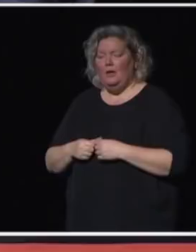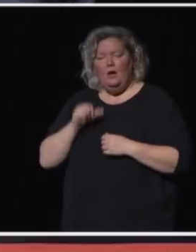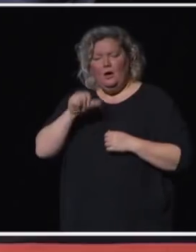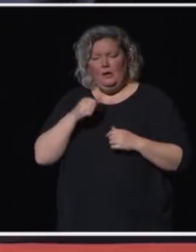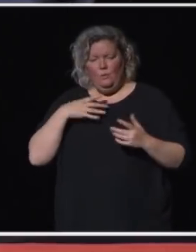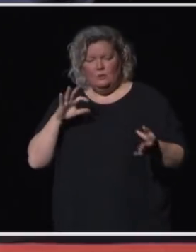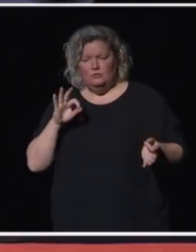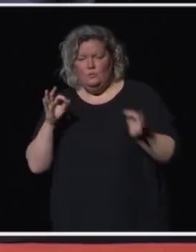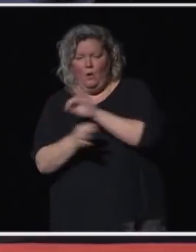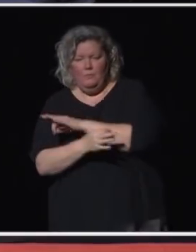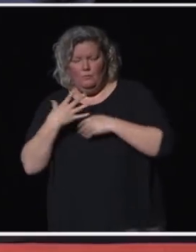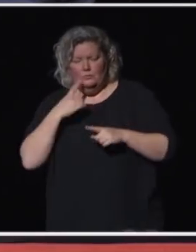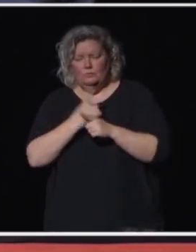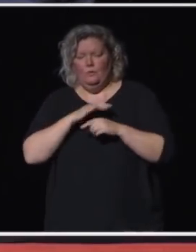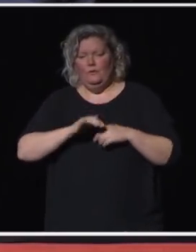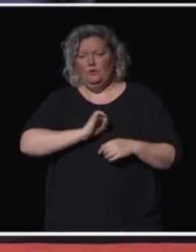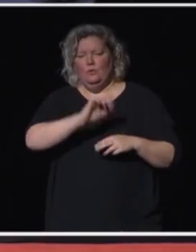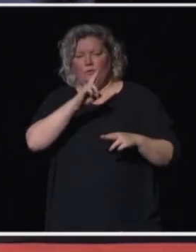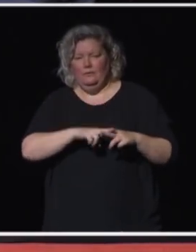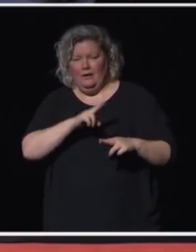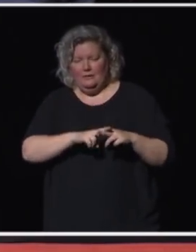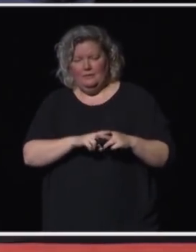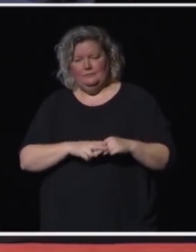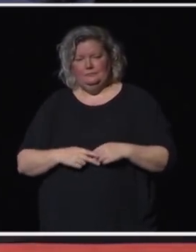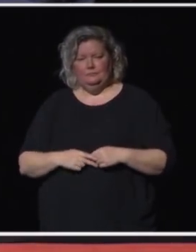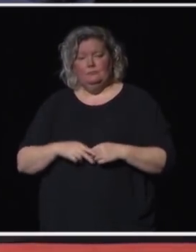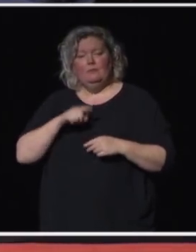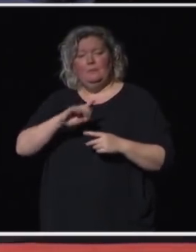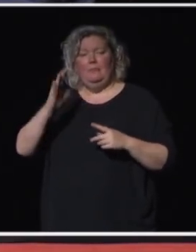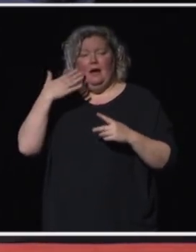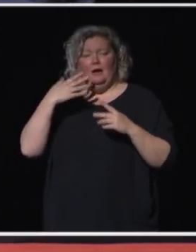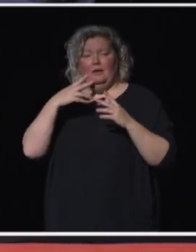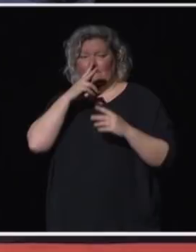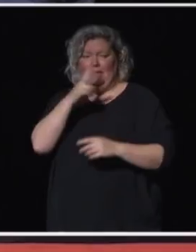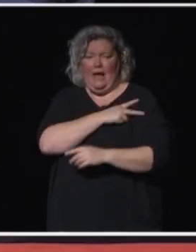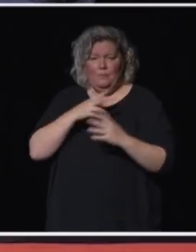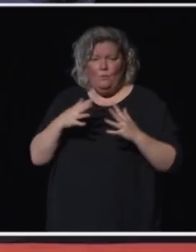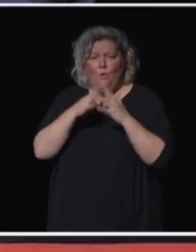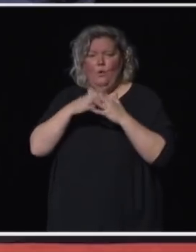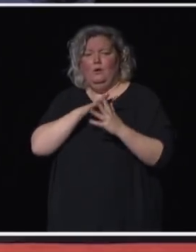and talk about your dad, the remarkable Paul Kurtz. Vietnam veteran, former Black Panther, and a publisher.